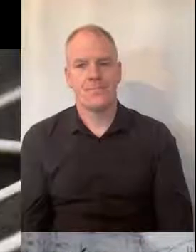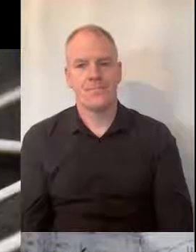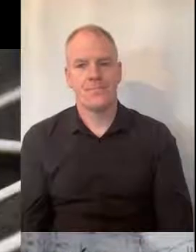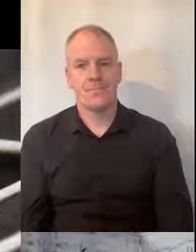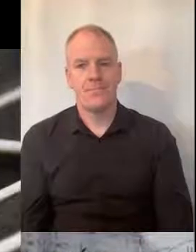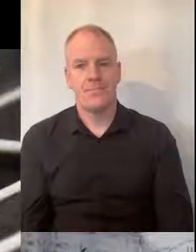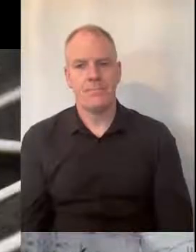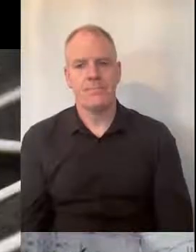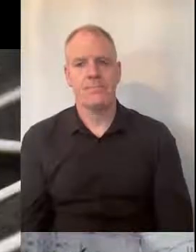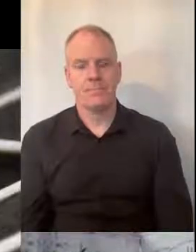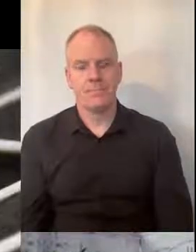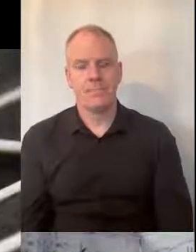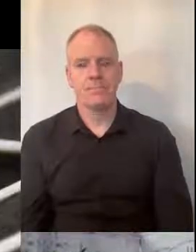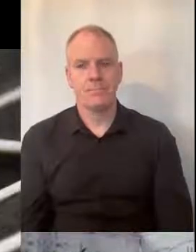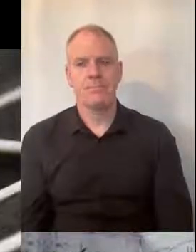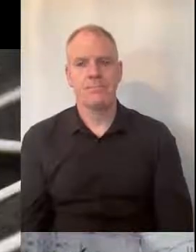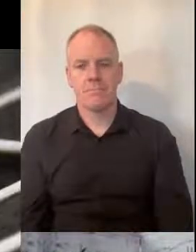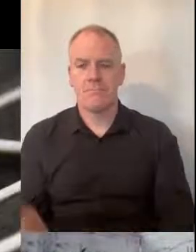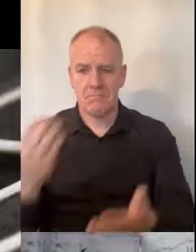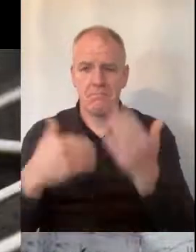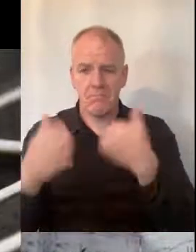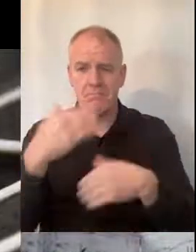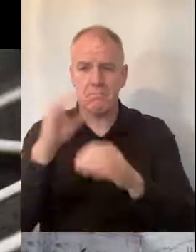Very good. Just keep them coming in. Thanks very much.